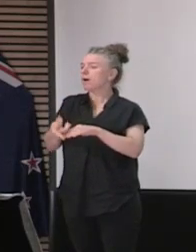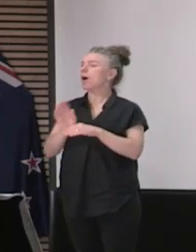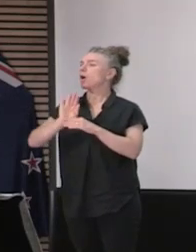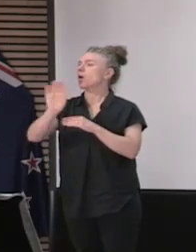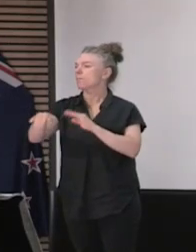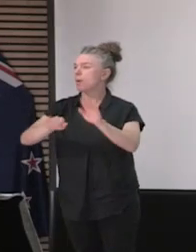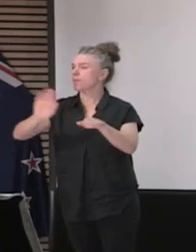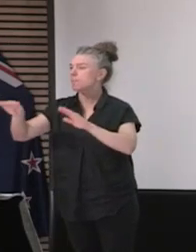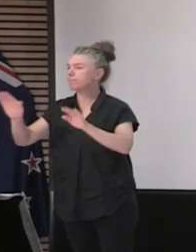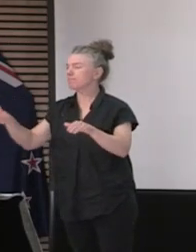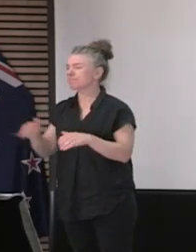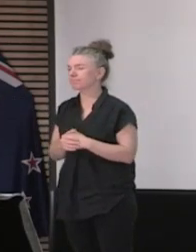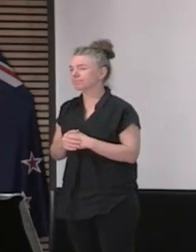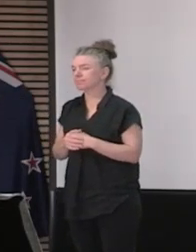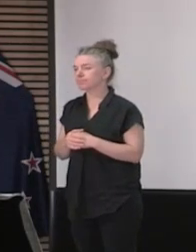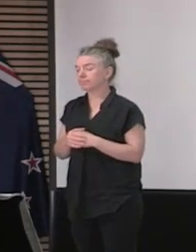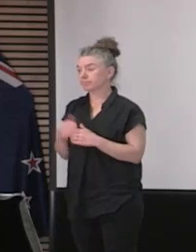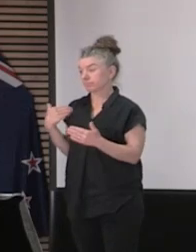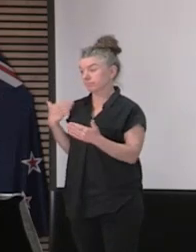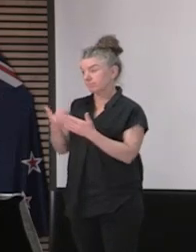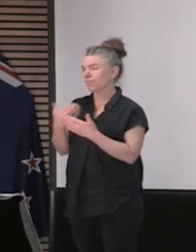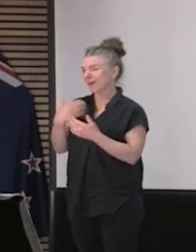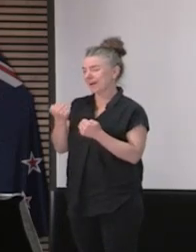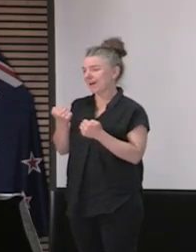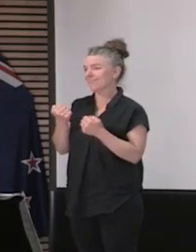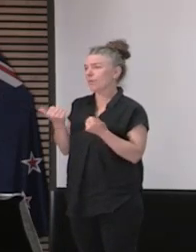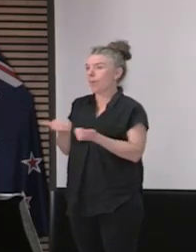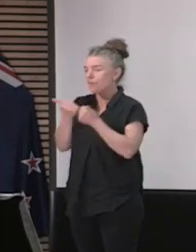Butagain, we have experience nowin being able to do this withthe evacuees we brought out